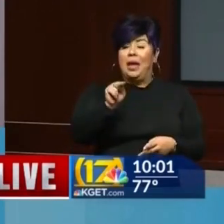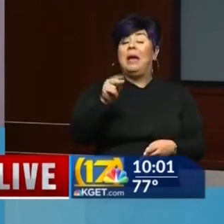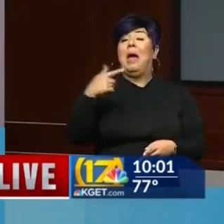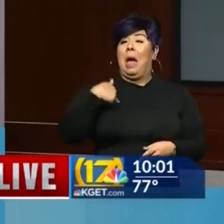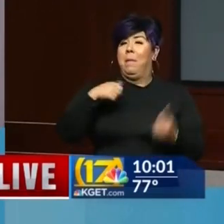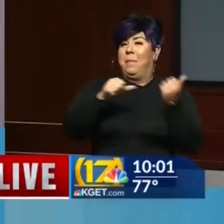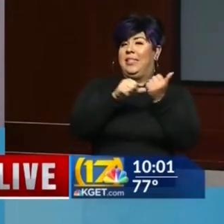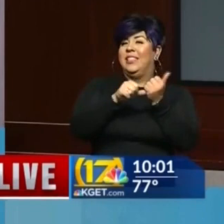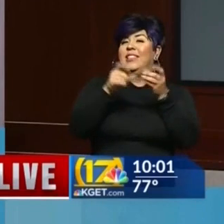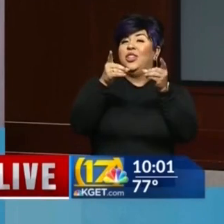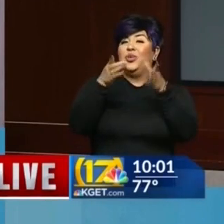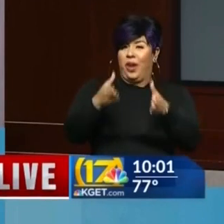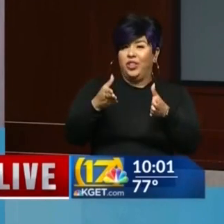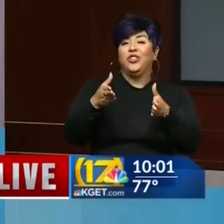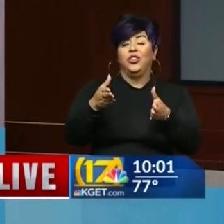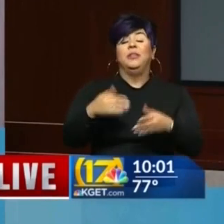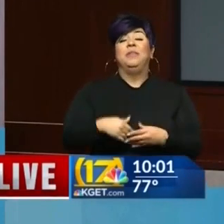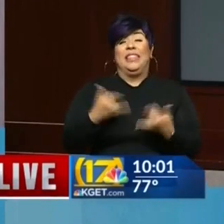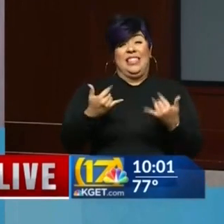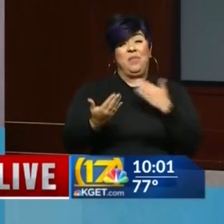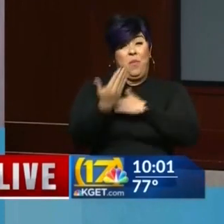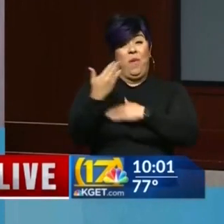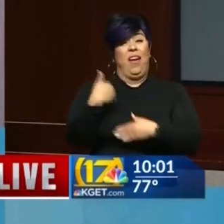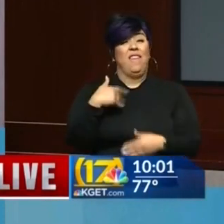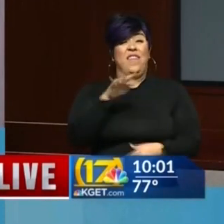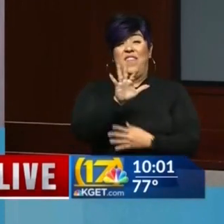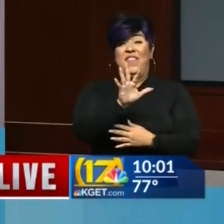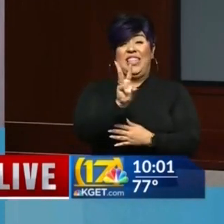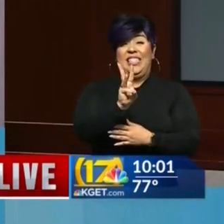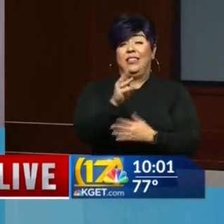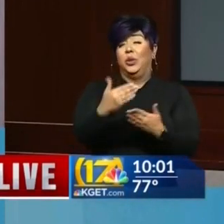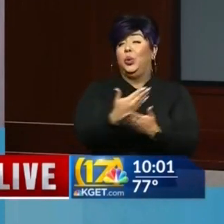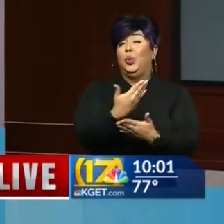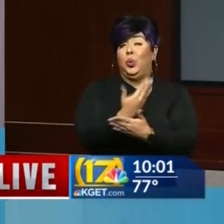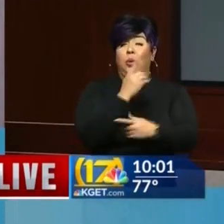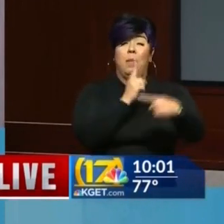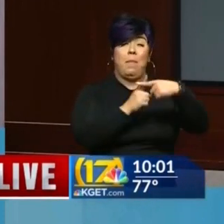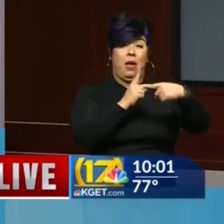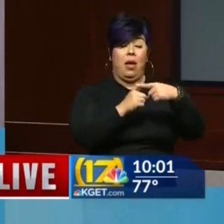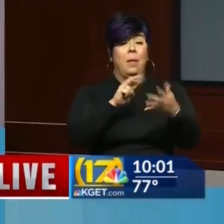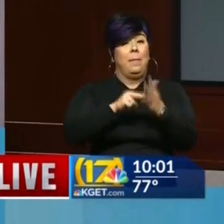ASSISTANT DIRECTOR OF PUBLIC HELL. MY NAME IS BRYNN CARRIGAN, THE